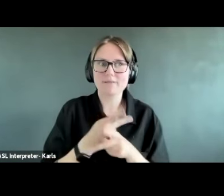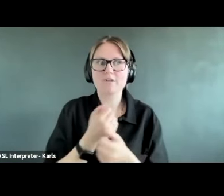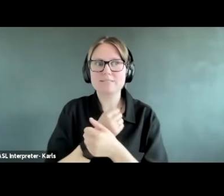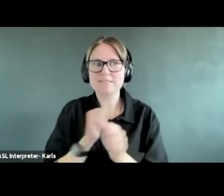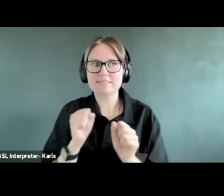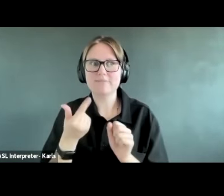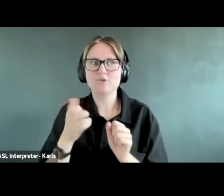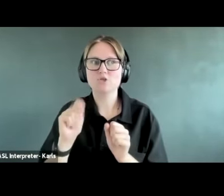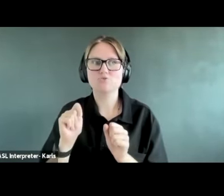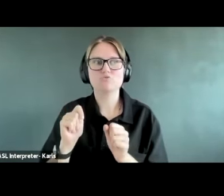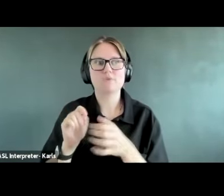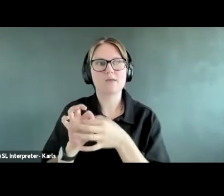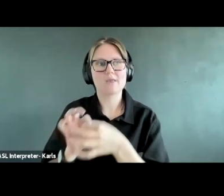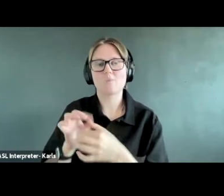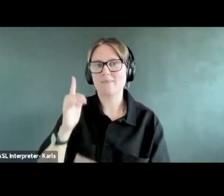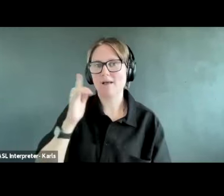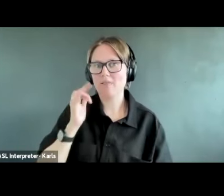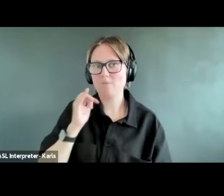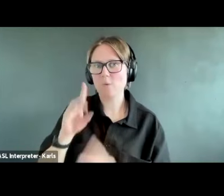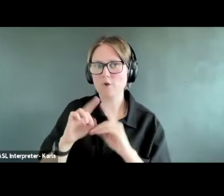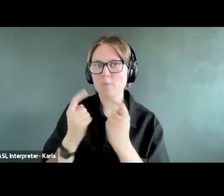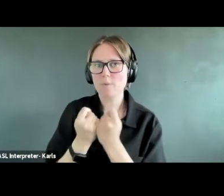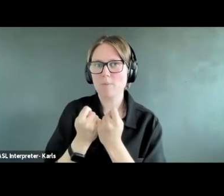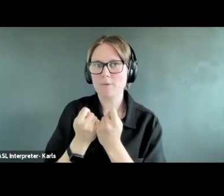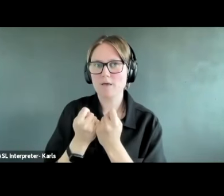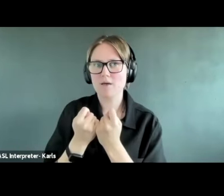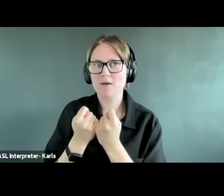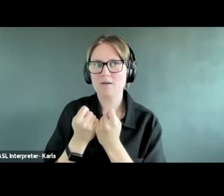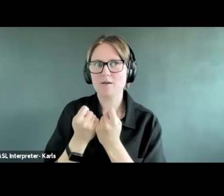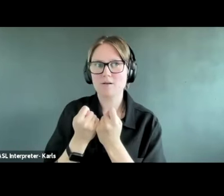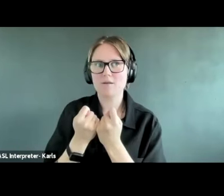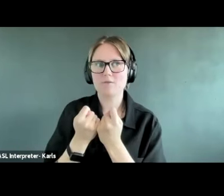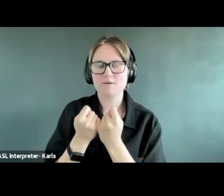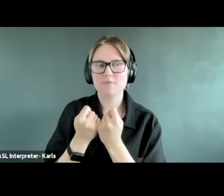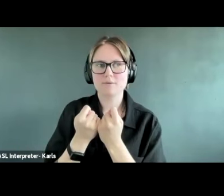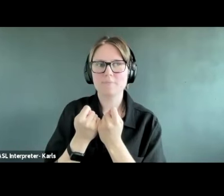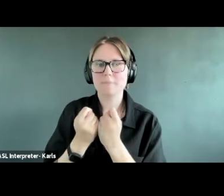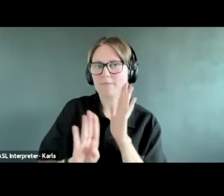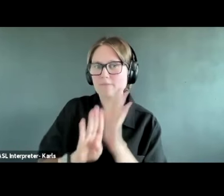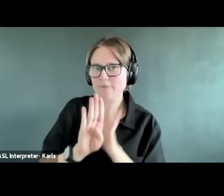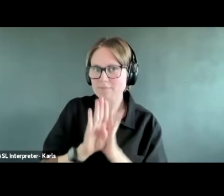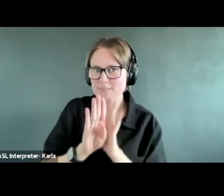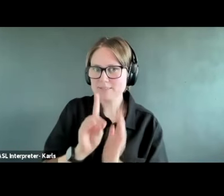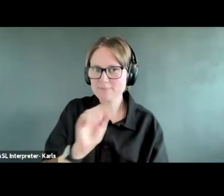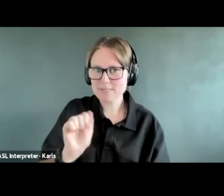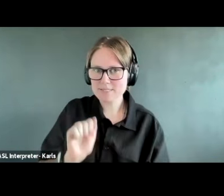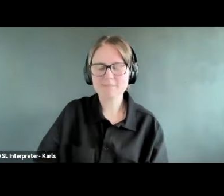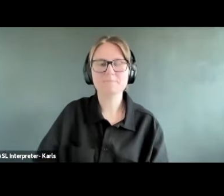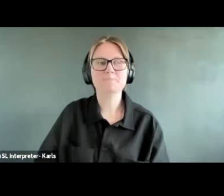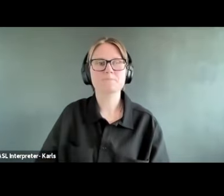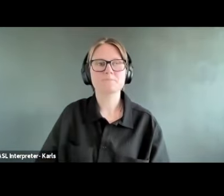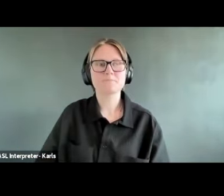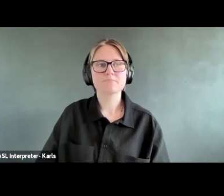of Developmental Disabilities I decided that I